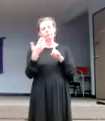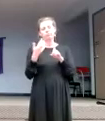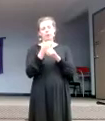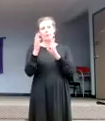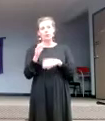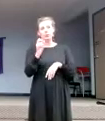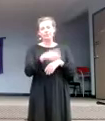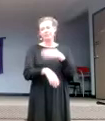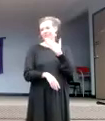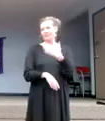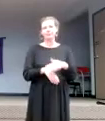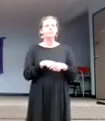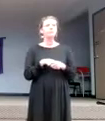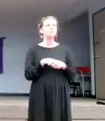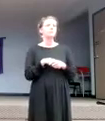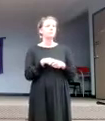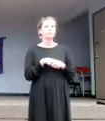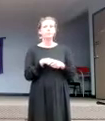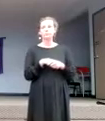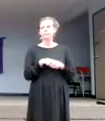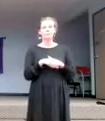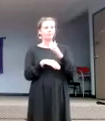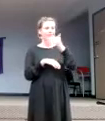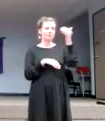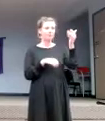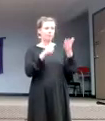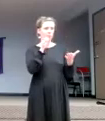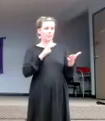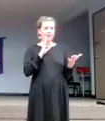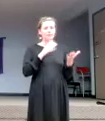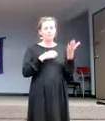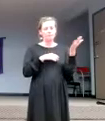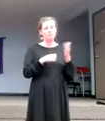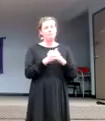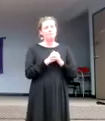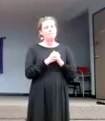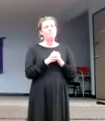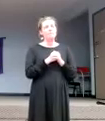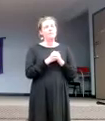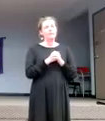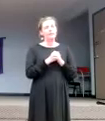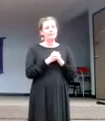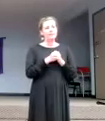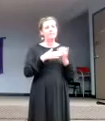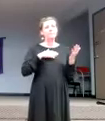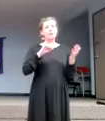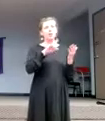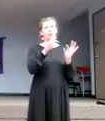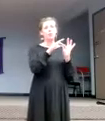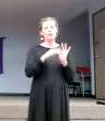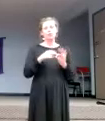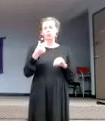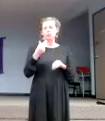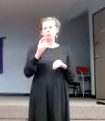know. Thank you. Now I'm in the back there. Yeah, my question is regarding the grinders.